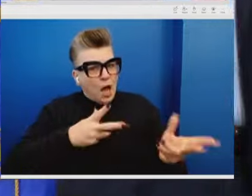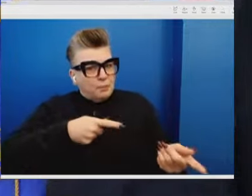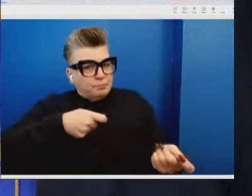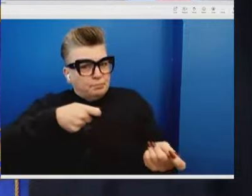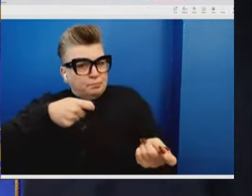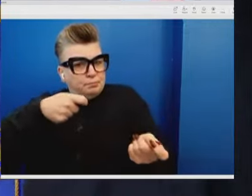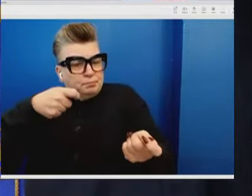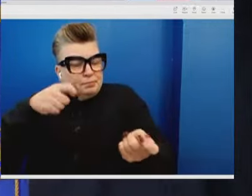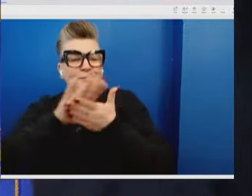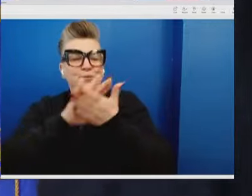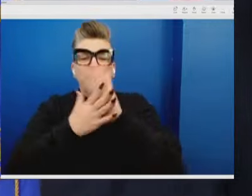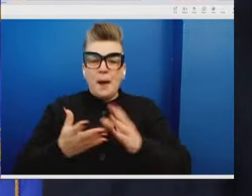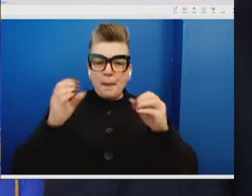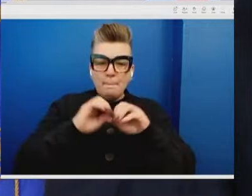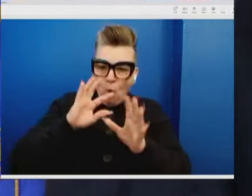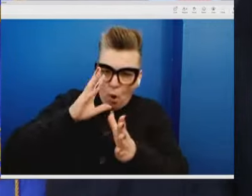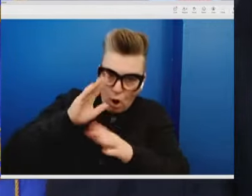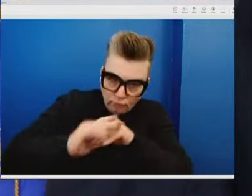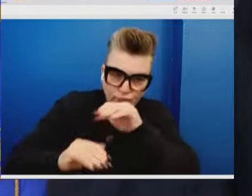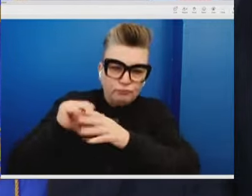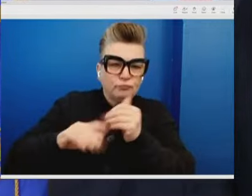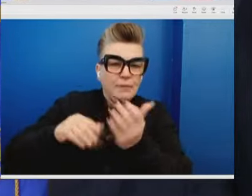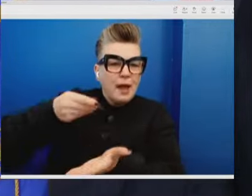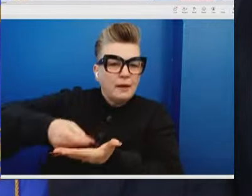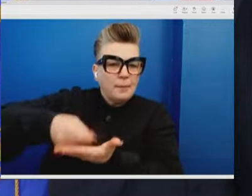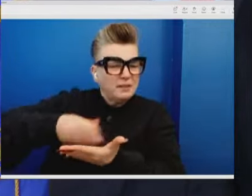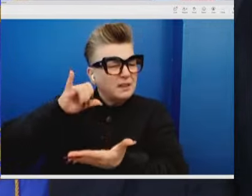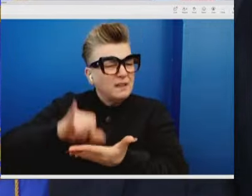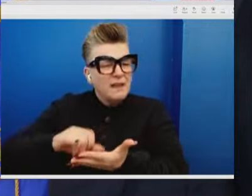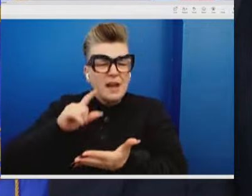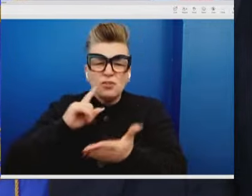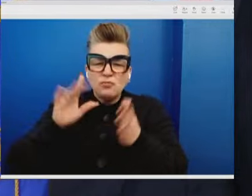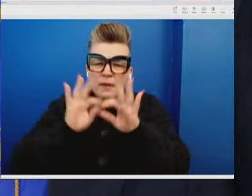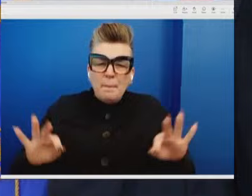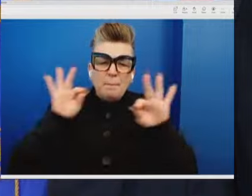so traditional, so core to our nation. It'll do it for themselves, it'll do for their children,